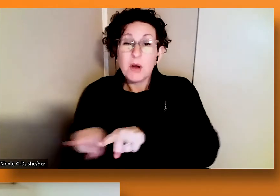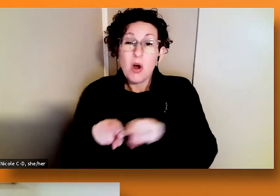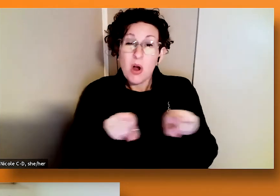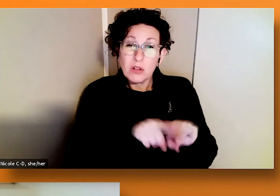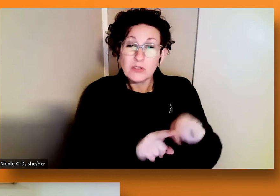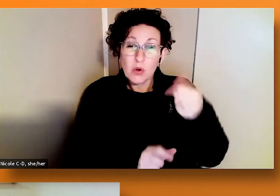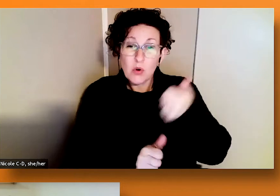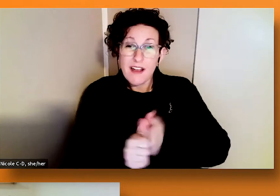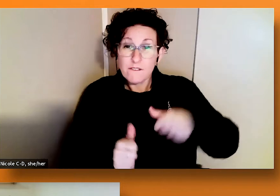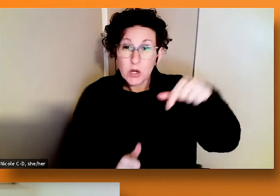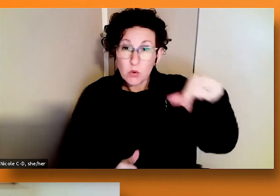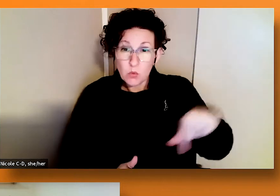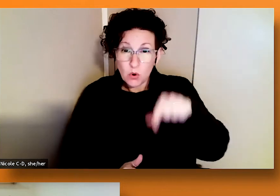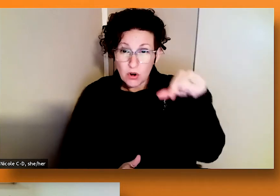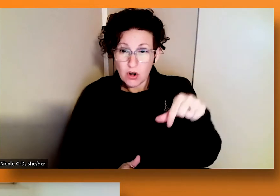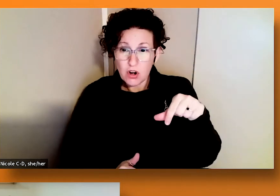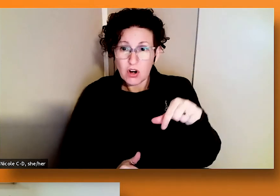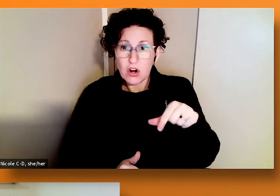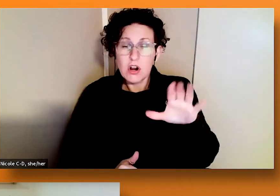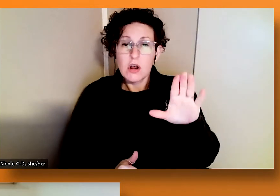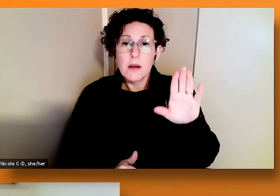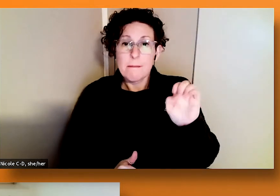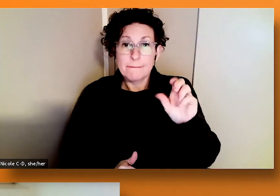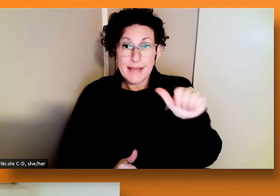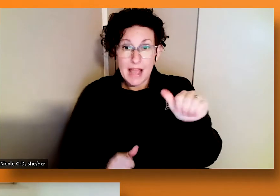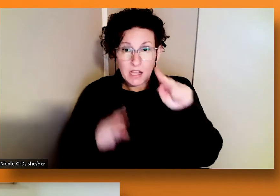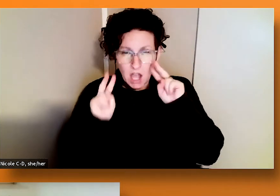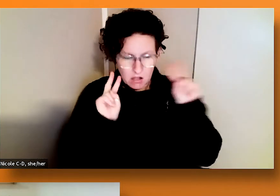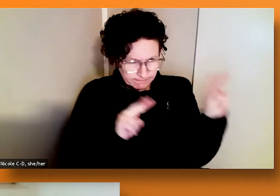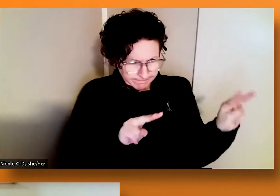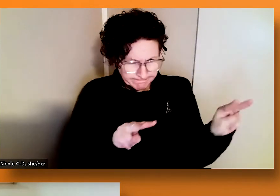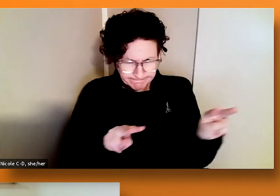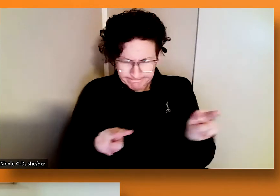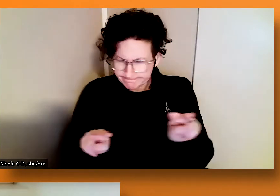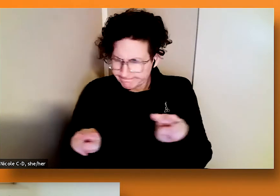but also a quarterly, she takes a very high-level view